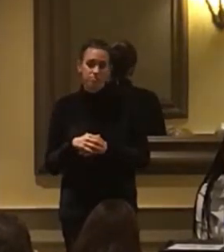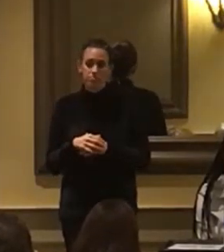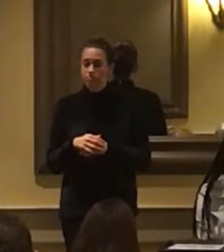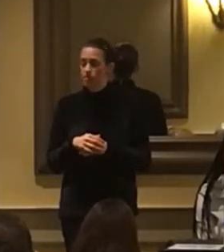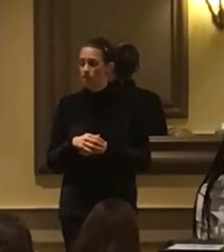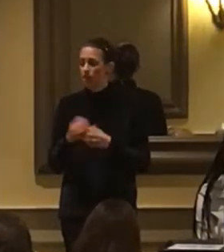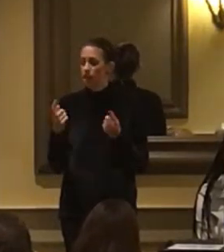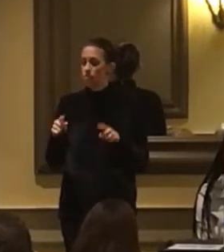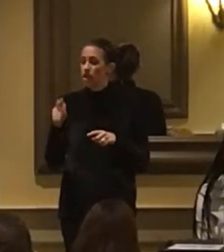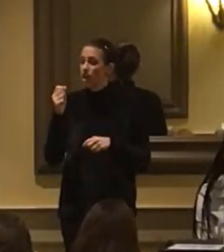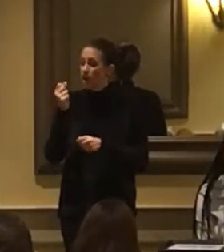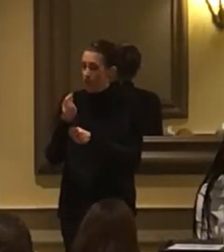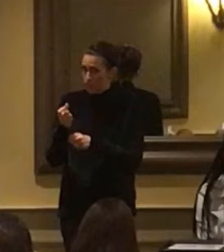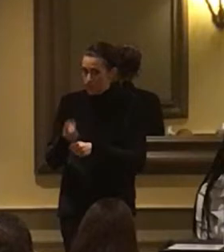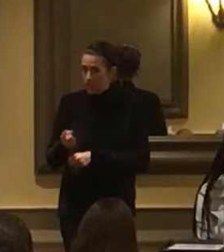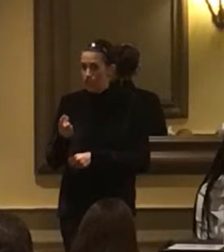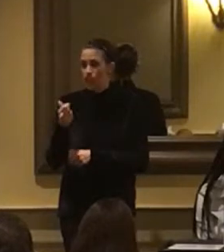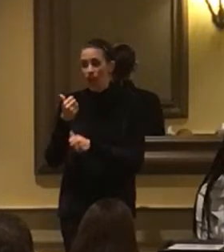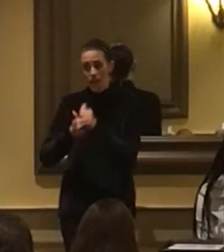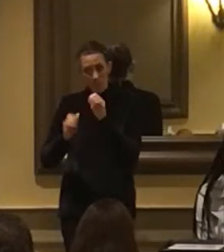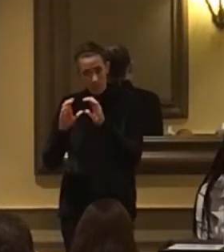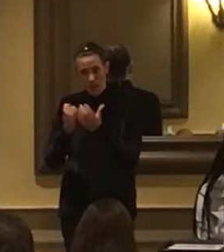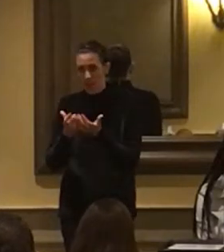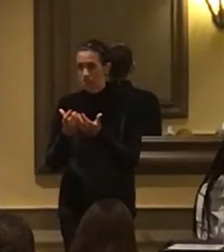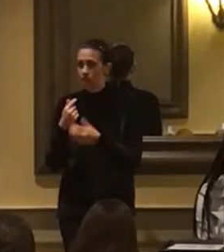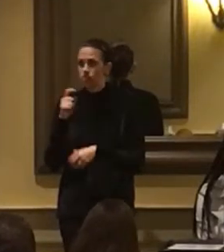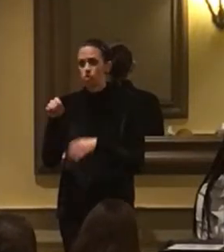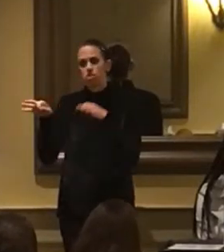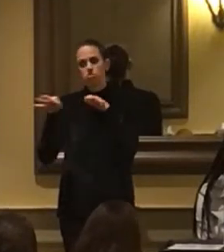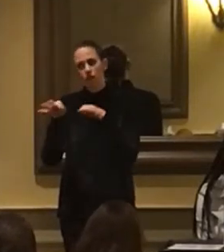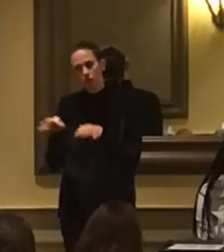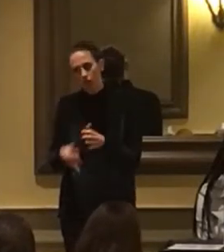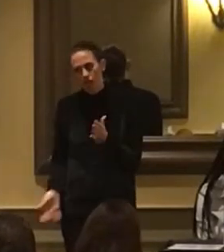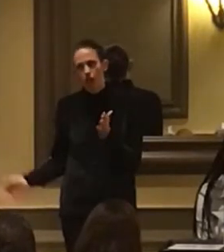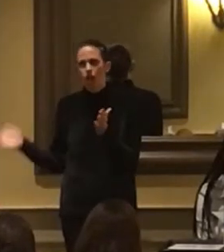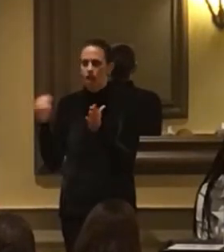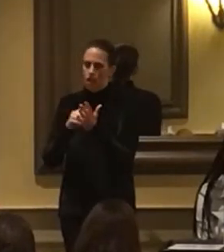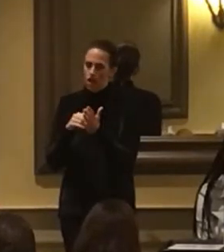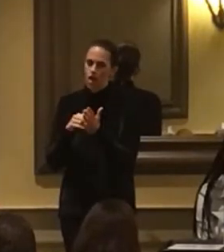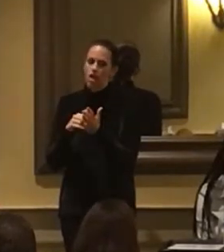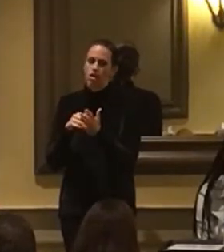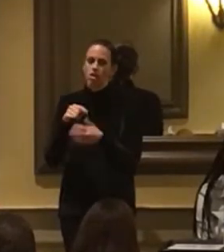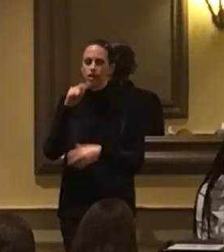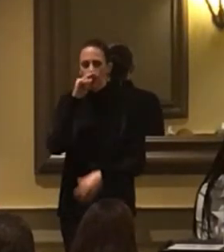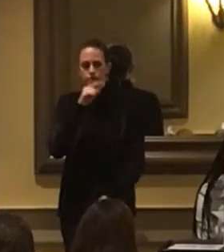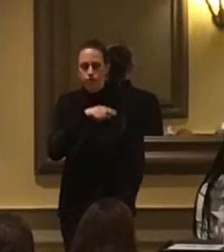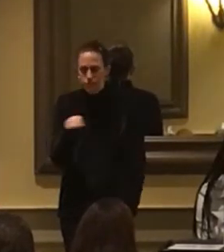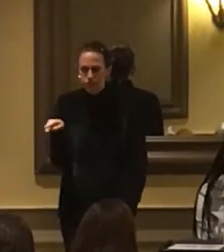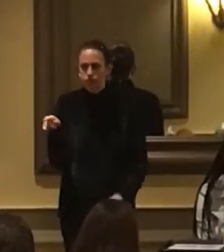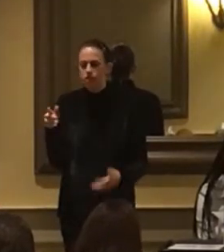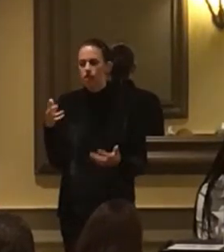Each year every class we would always for fifth period.